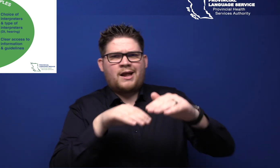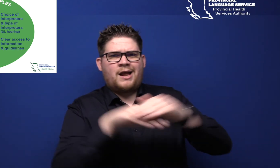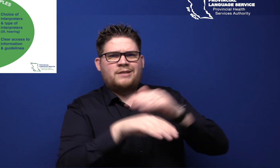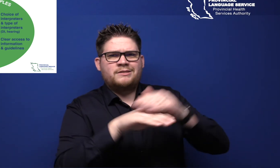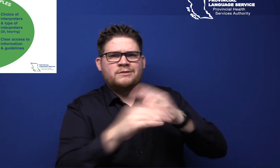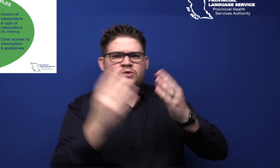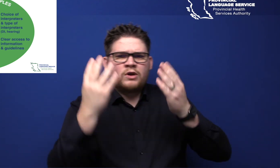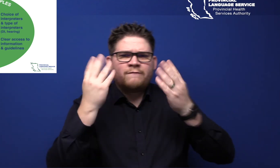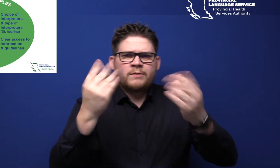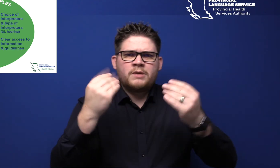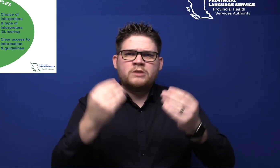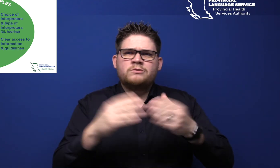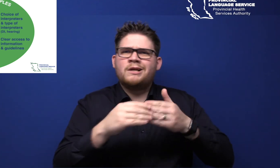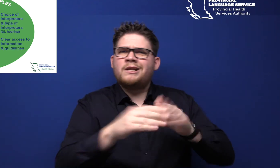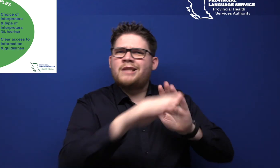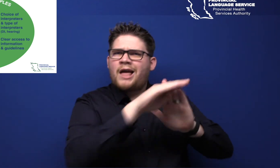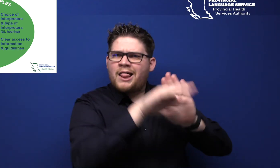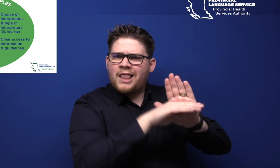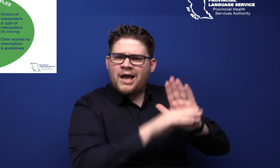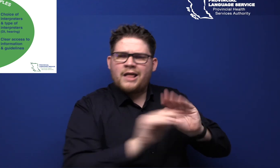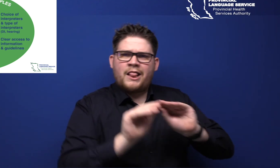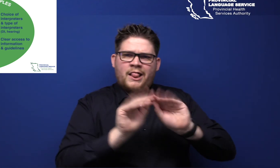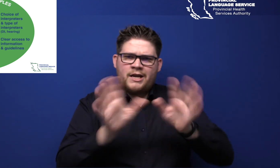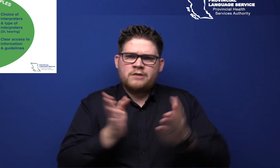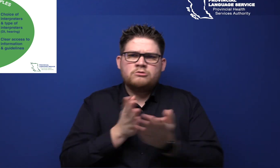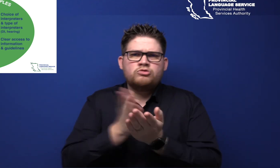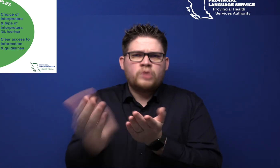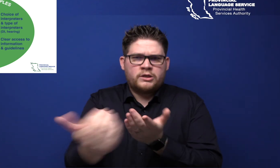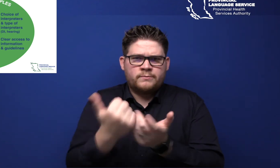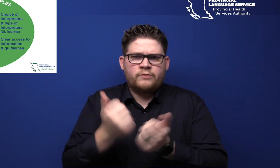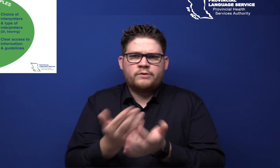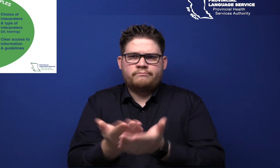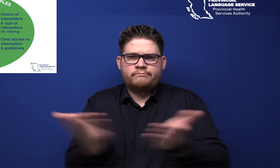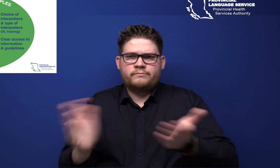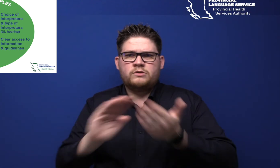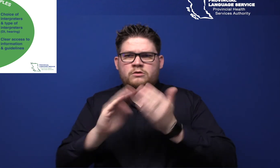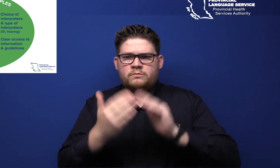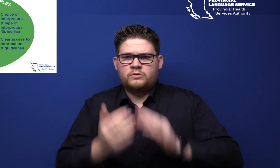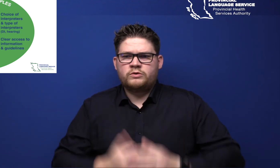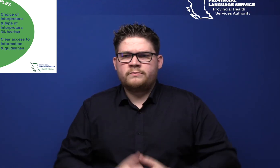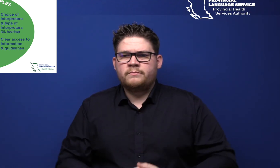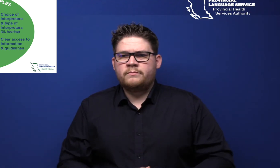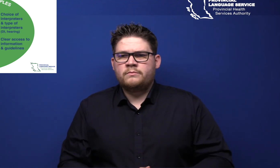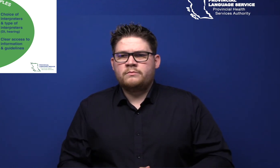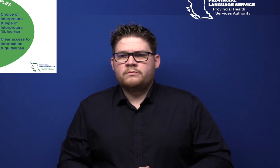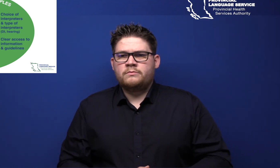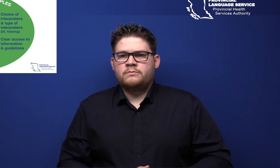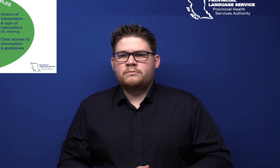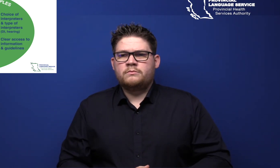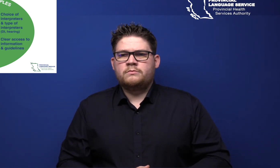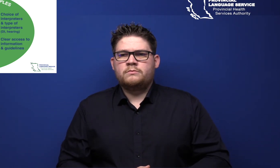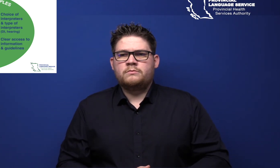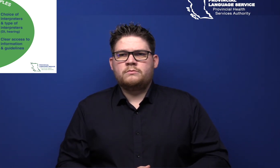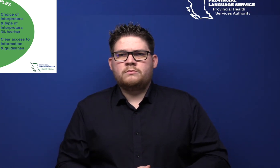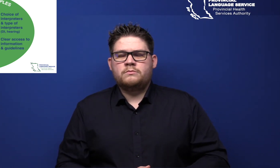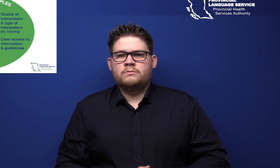A CLEAR ACCESS TO INFORMATION, AS WELL AS TRANSPARENT GUIDELINES.